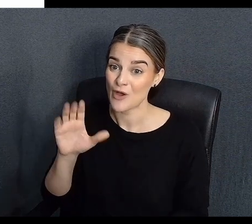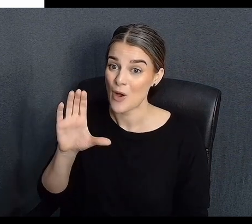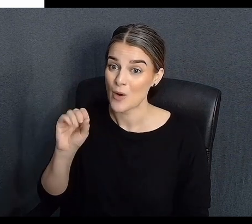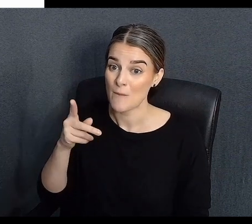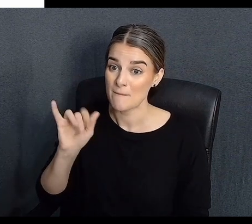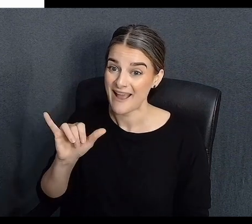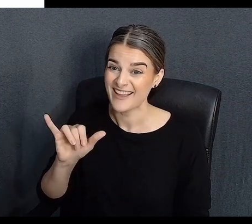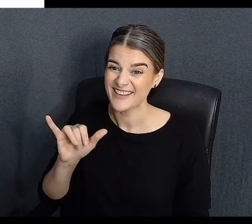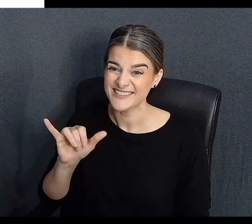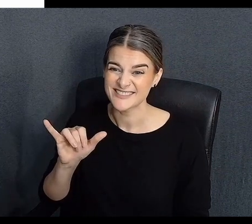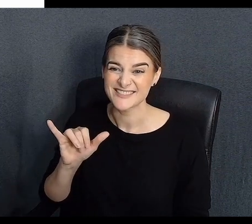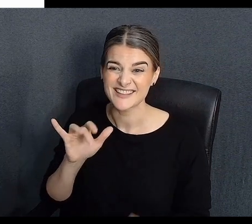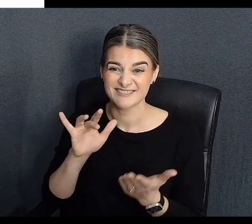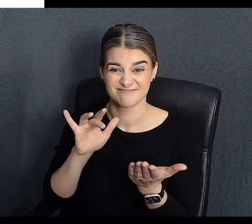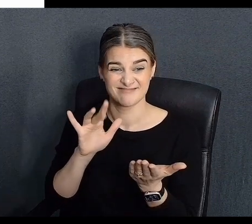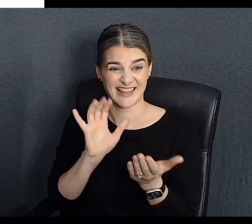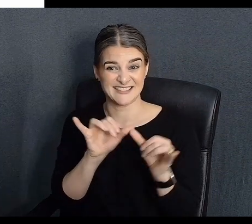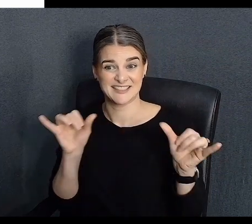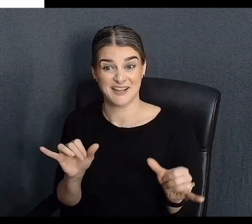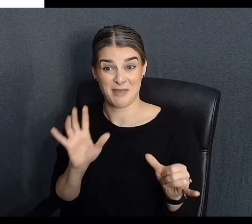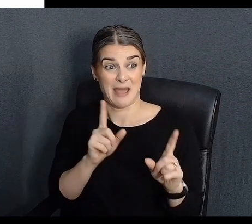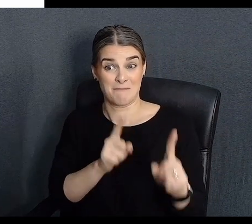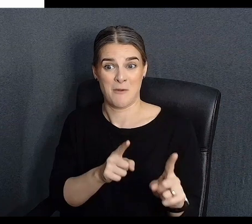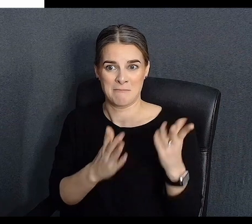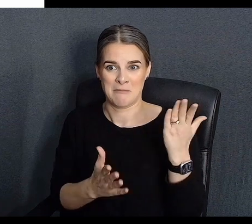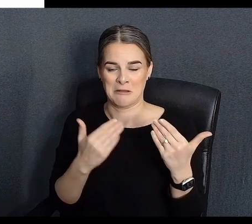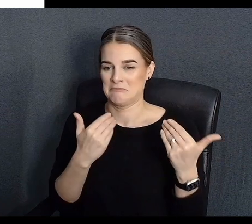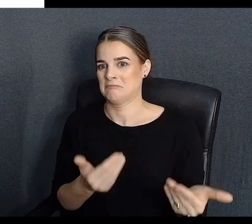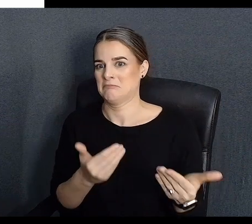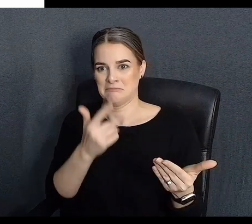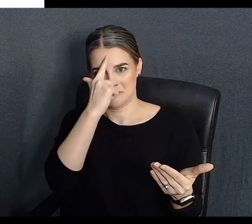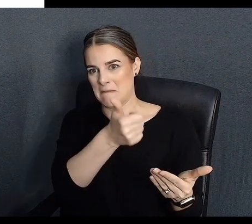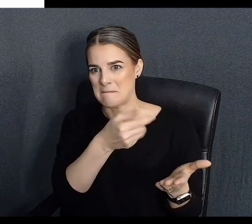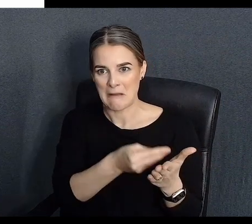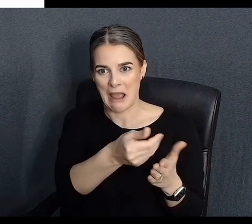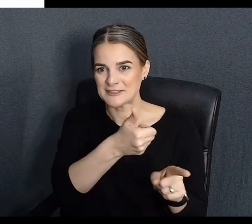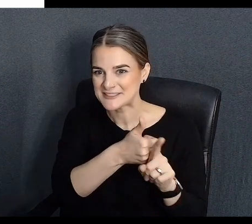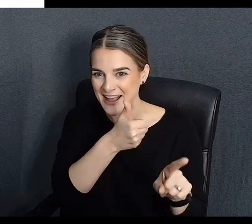you might as well just go and buy the device out of pocket yourself.